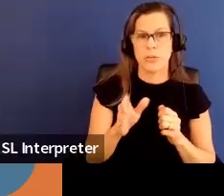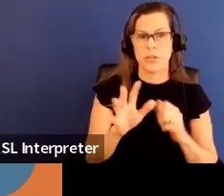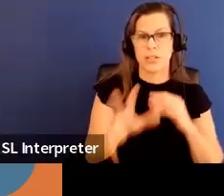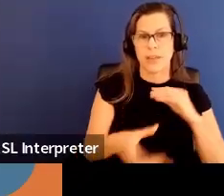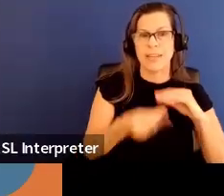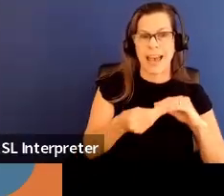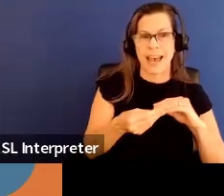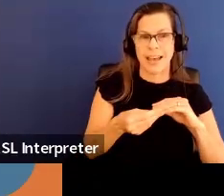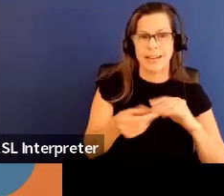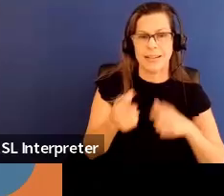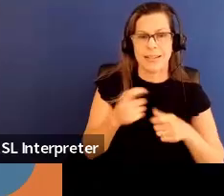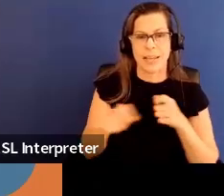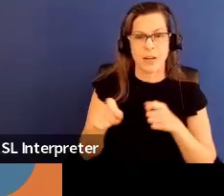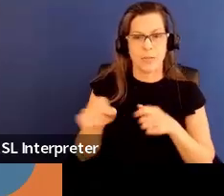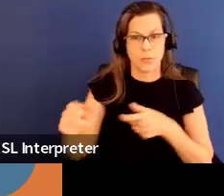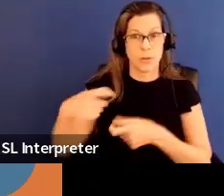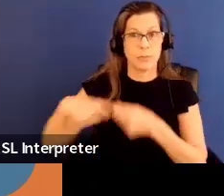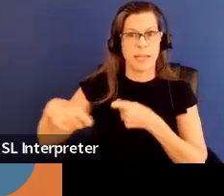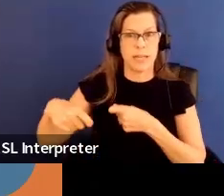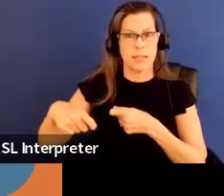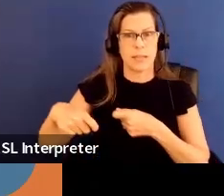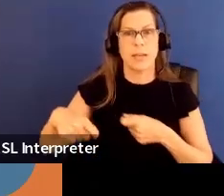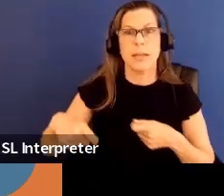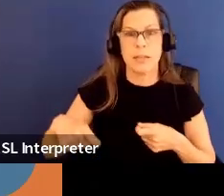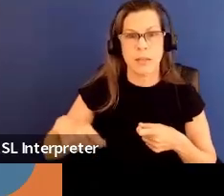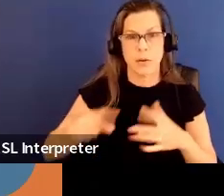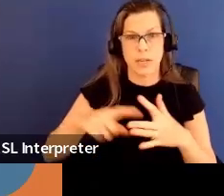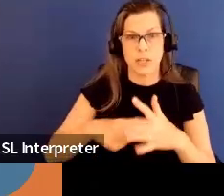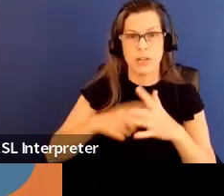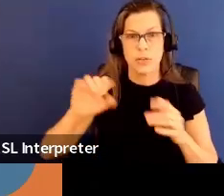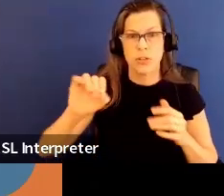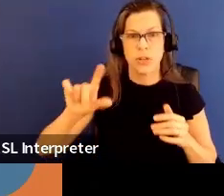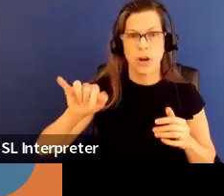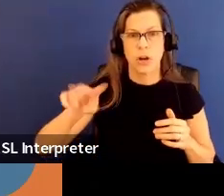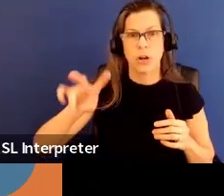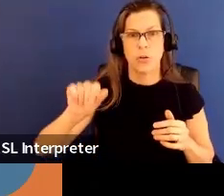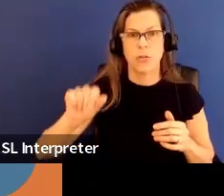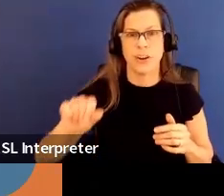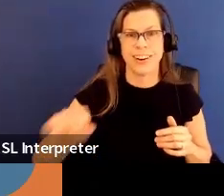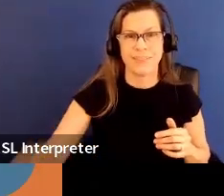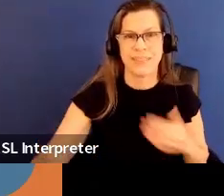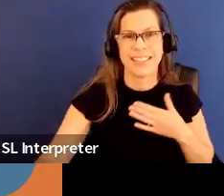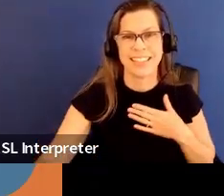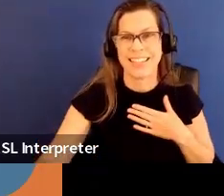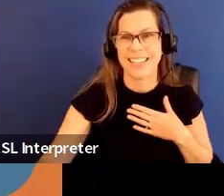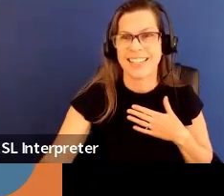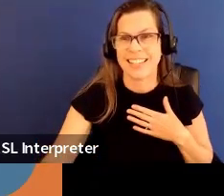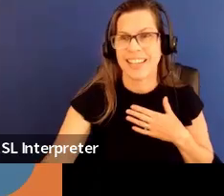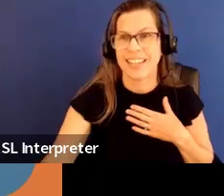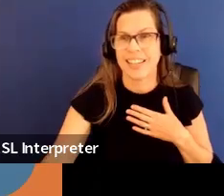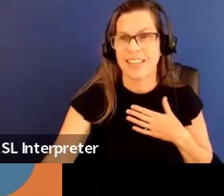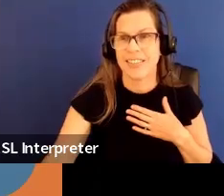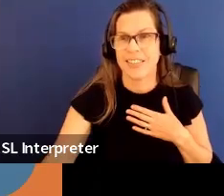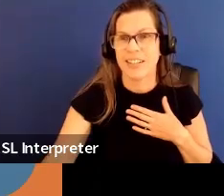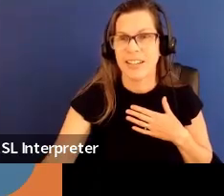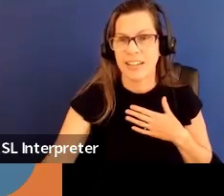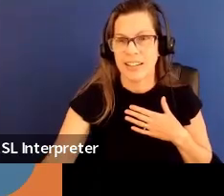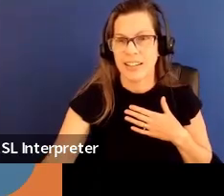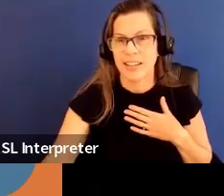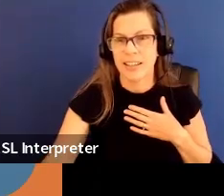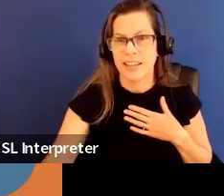white woman and I am wearing a white shirt today. SPEAKER: Olivia, I apologize, this is the interpreter. Whoever is